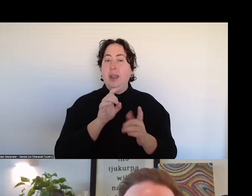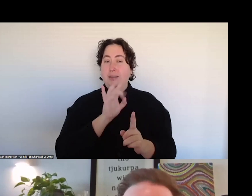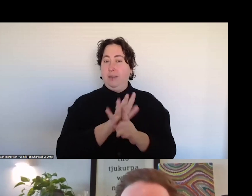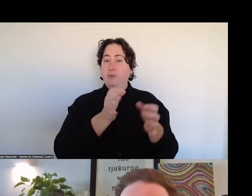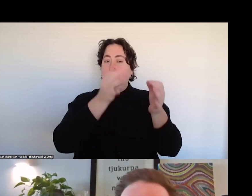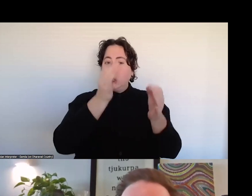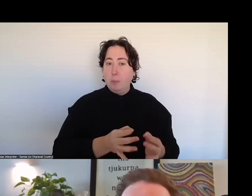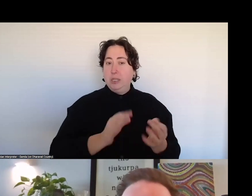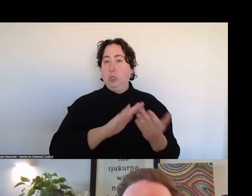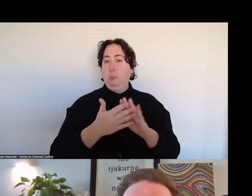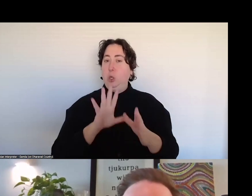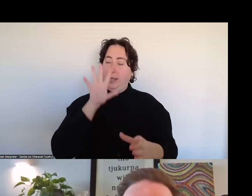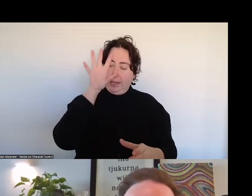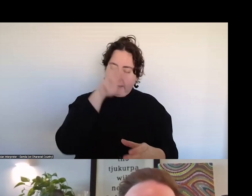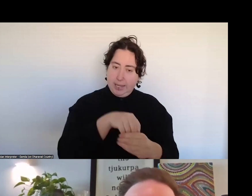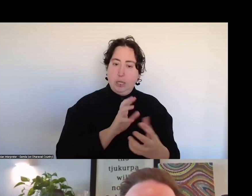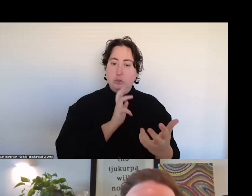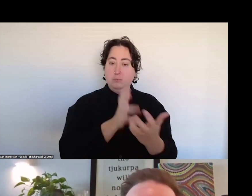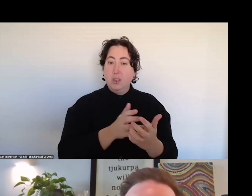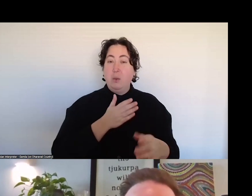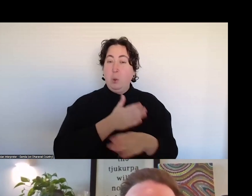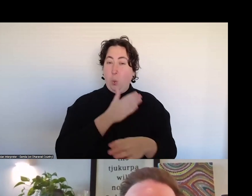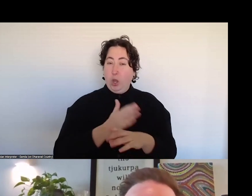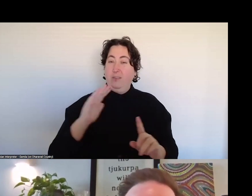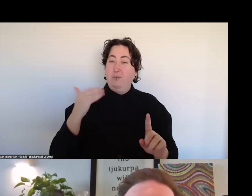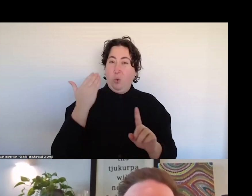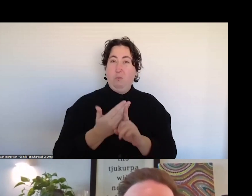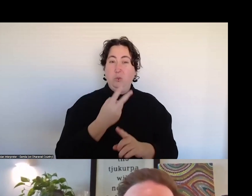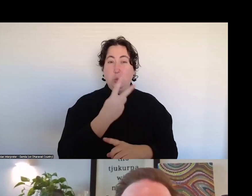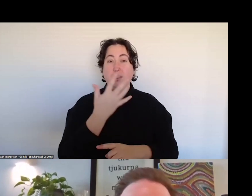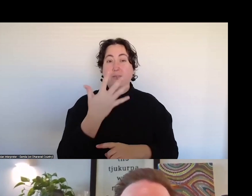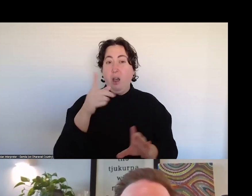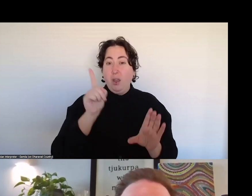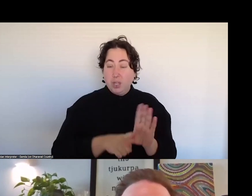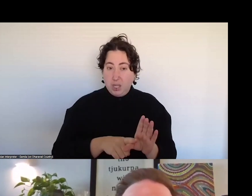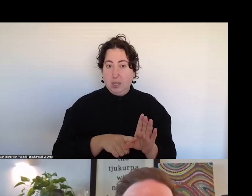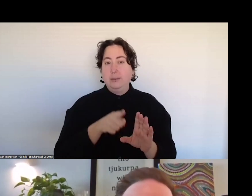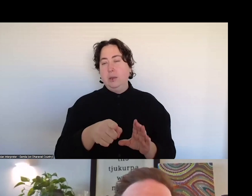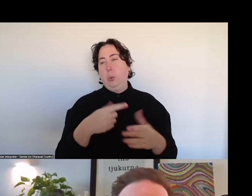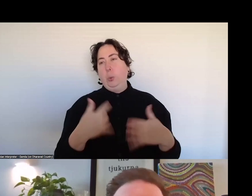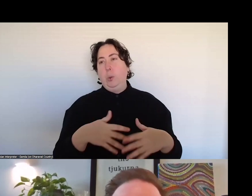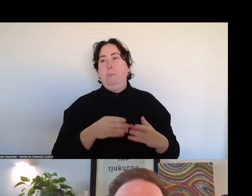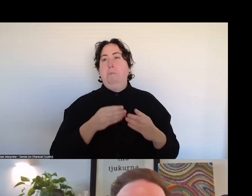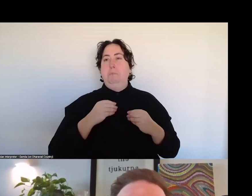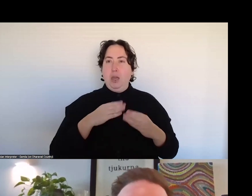been working on this work for 25 years and are fiercely and passionately of and from regional